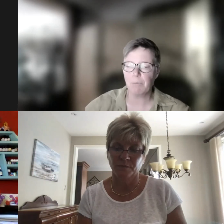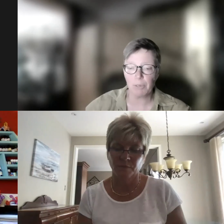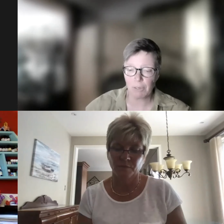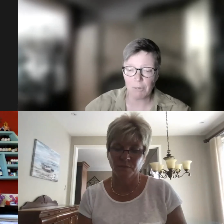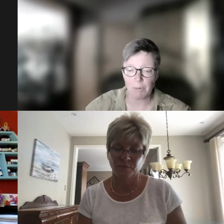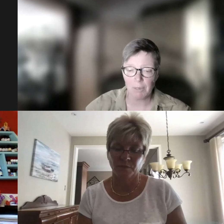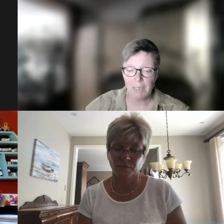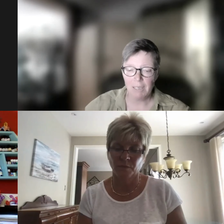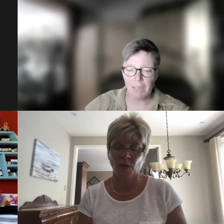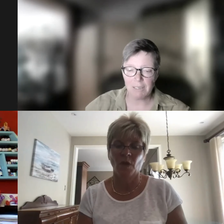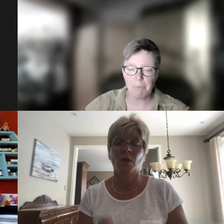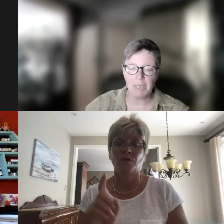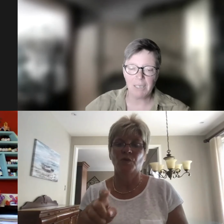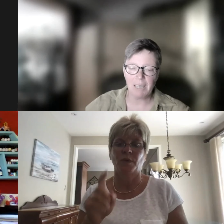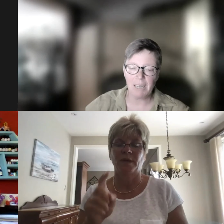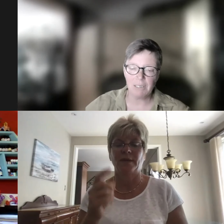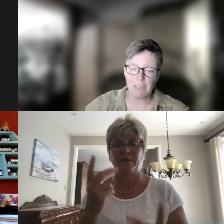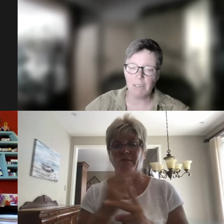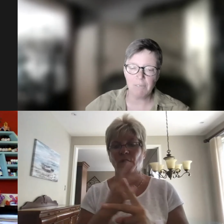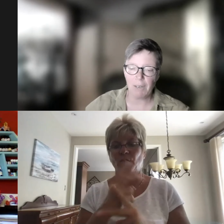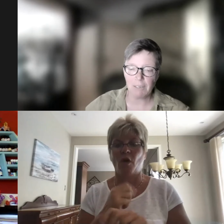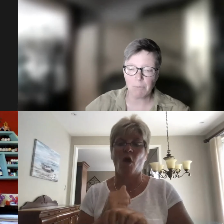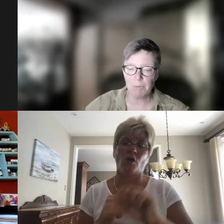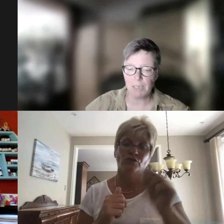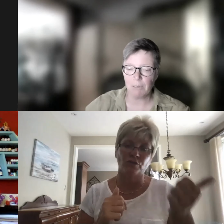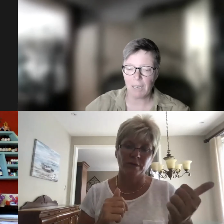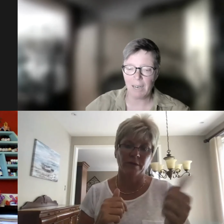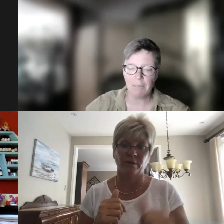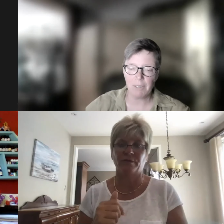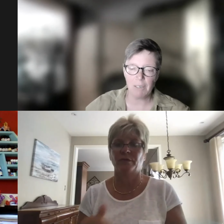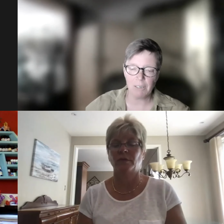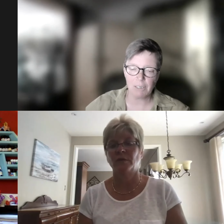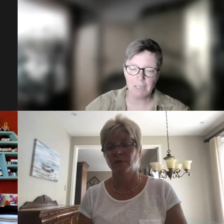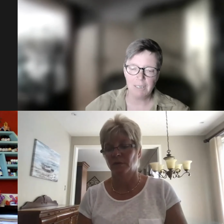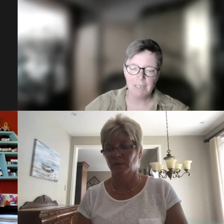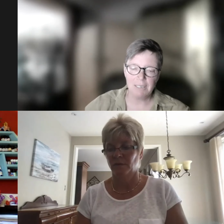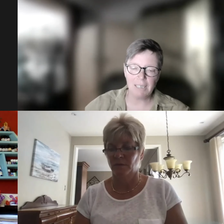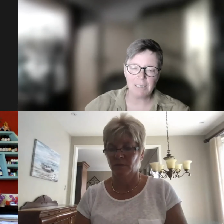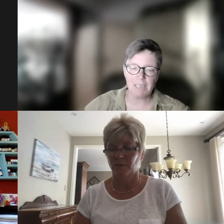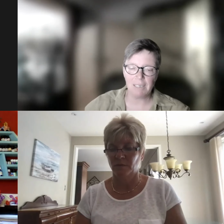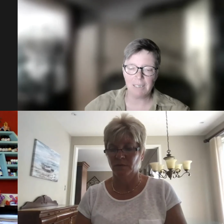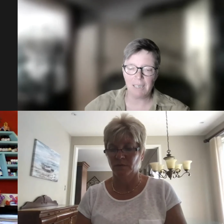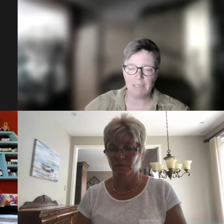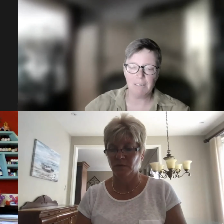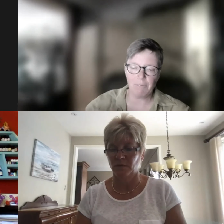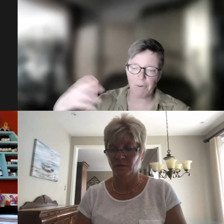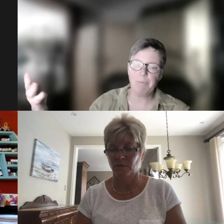pursue something that is on device where we don't have a large dataset that from